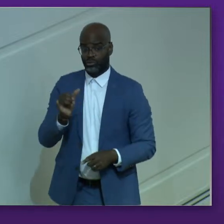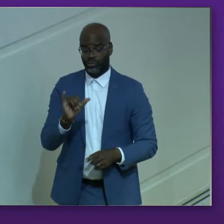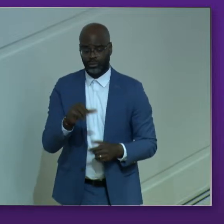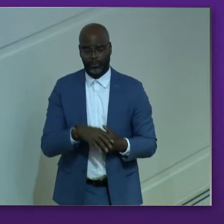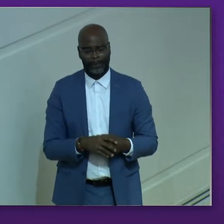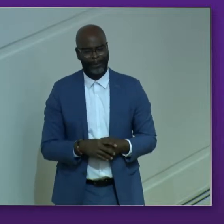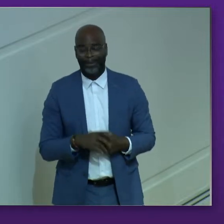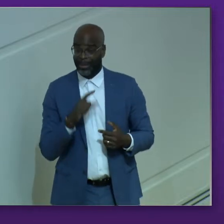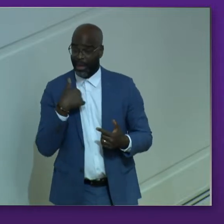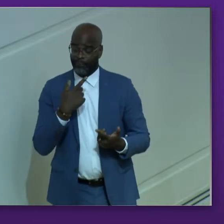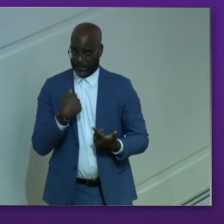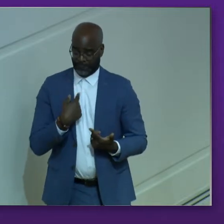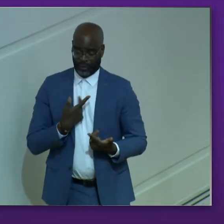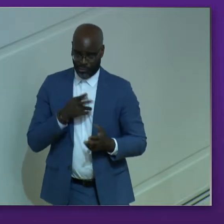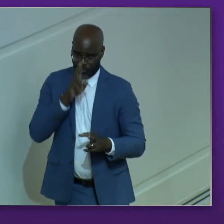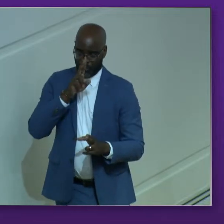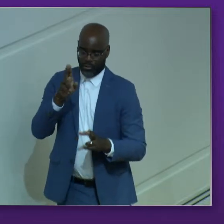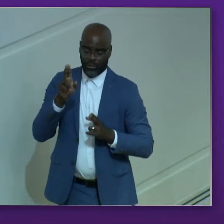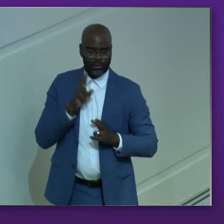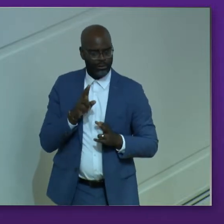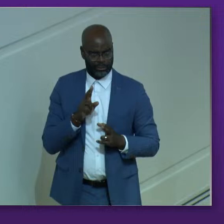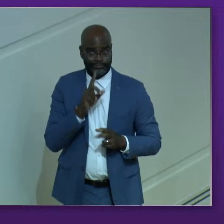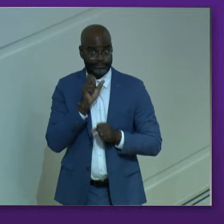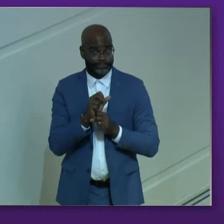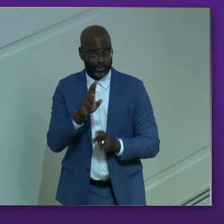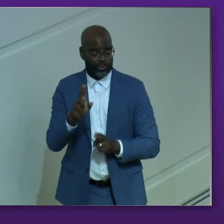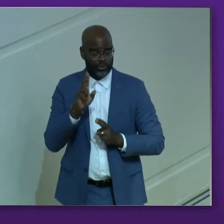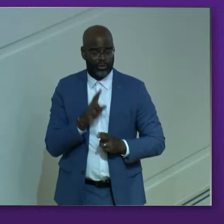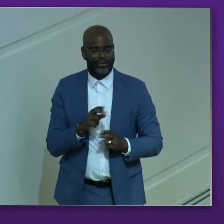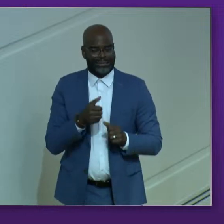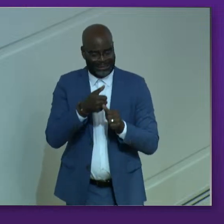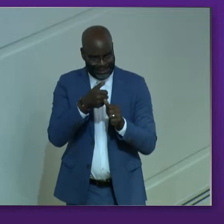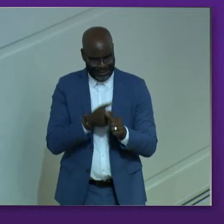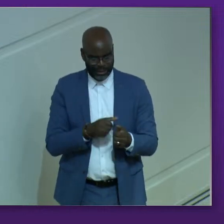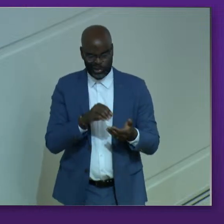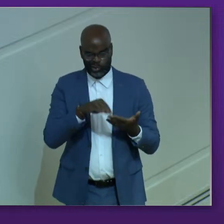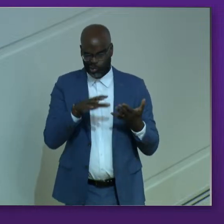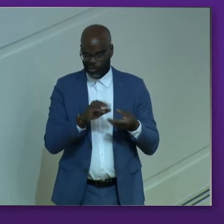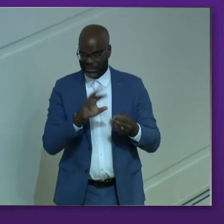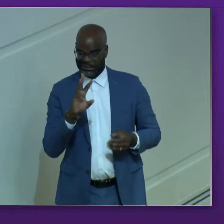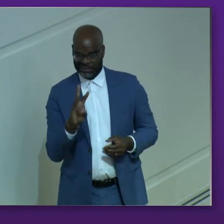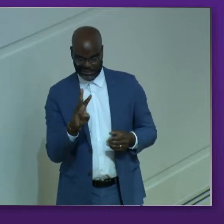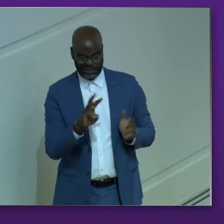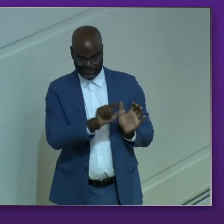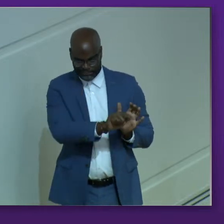THEIR GOALS THEY HAVE CERTAINLY PROVIDED THEM WITH EXPERIENCES OF ECONOMIC SOCIAL AND